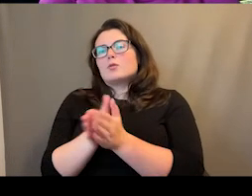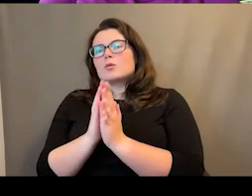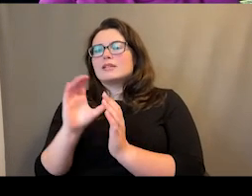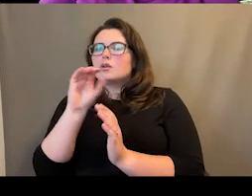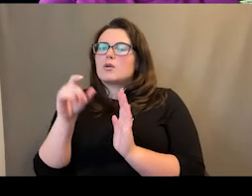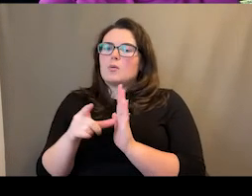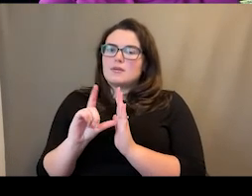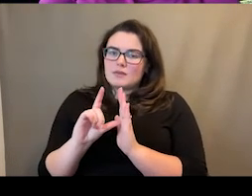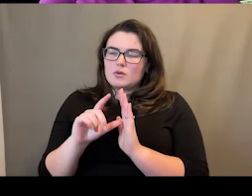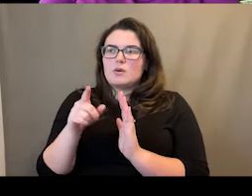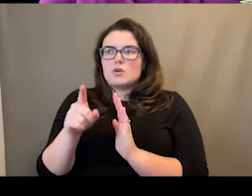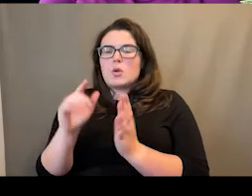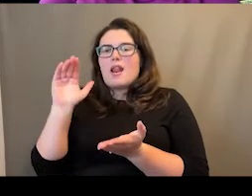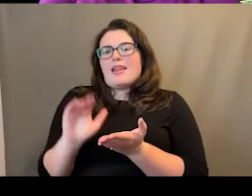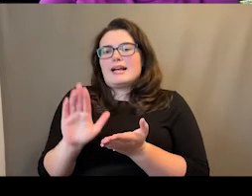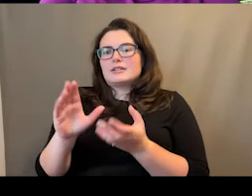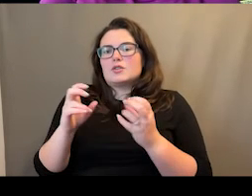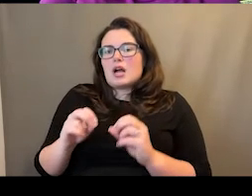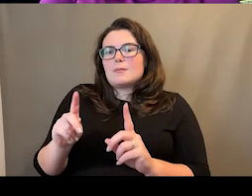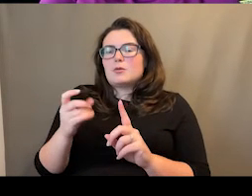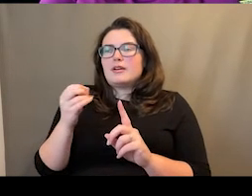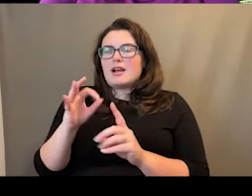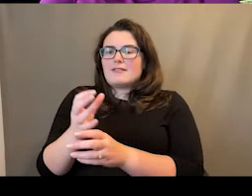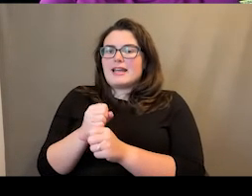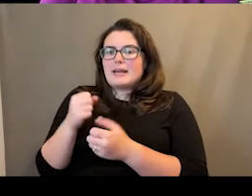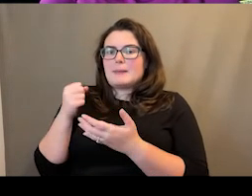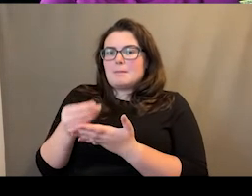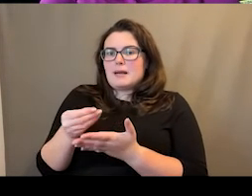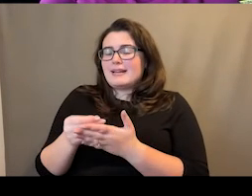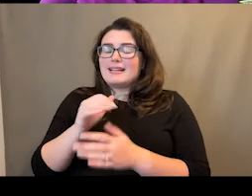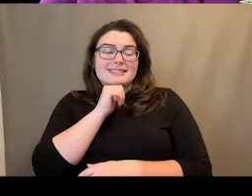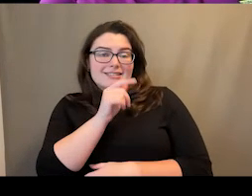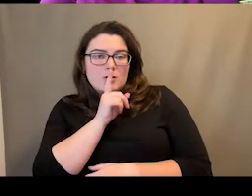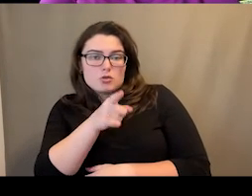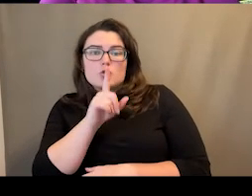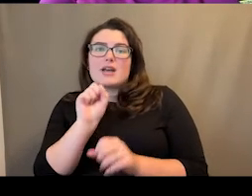you lessen your chances of being funded. That's not true. You actually increase your opportunities